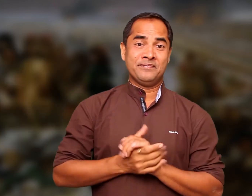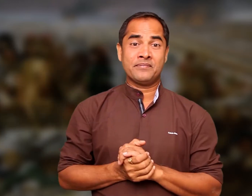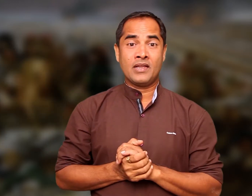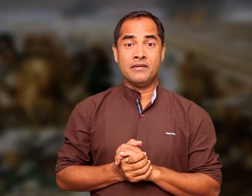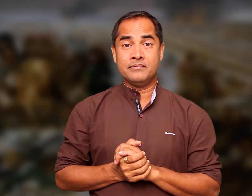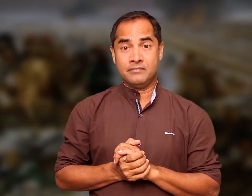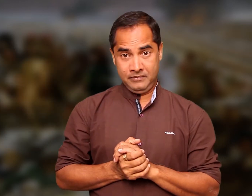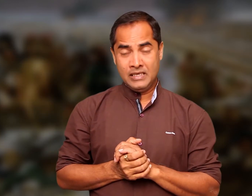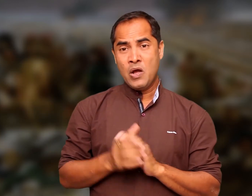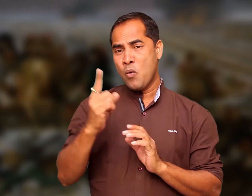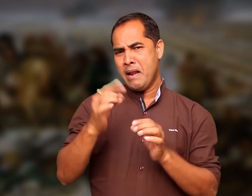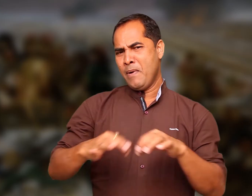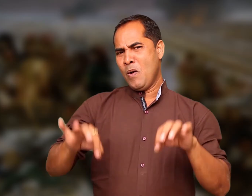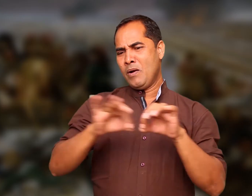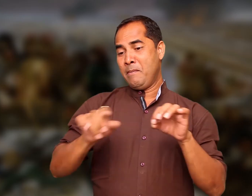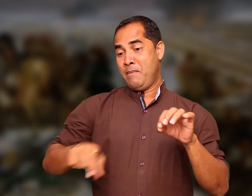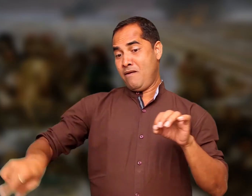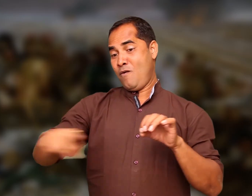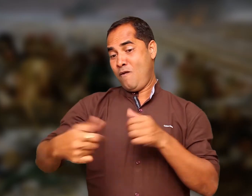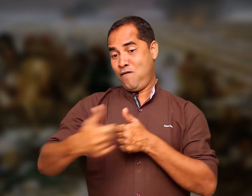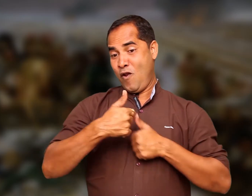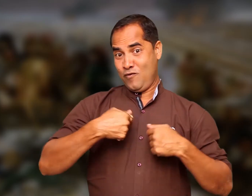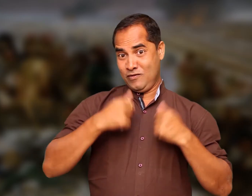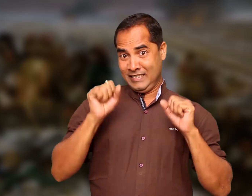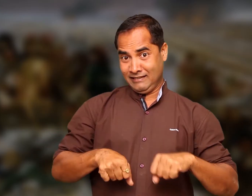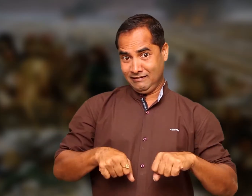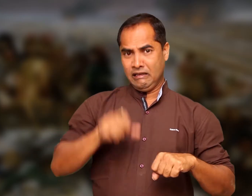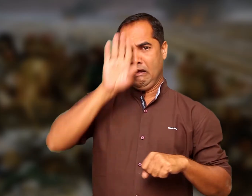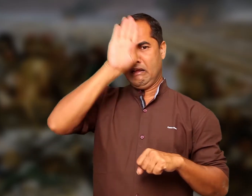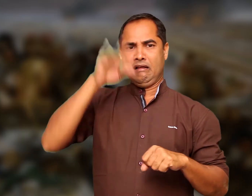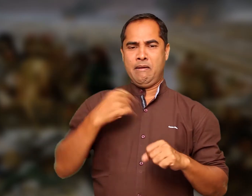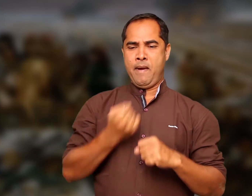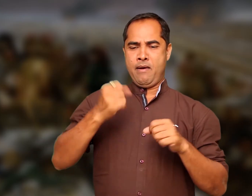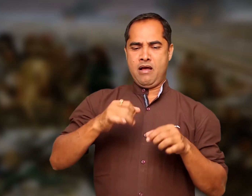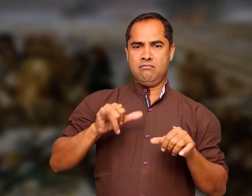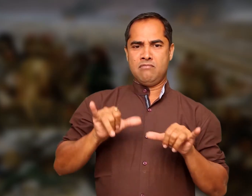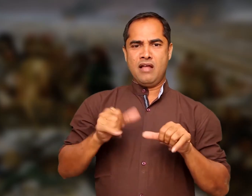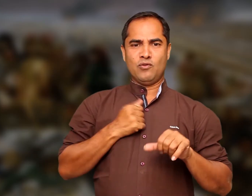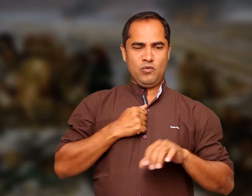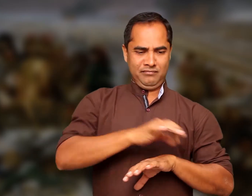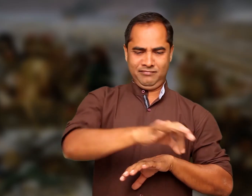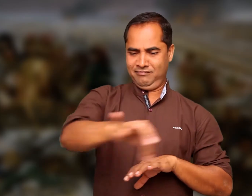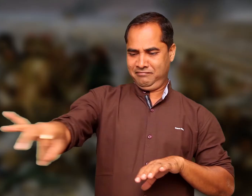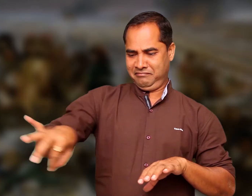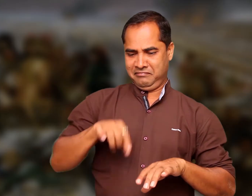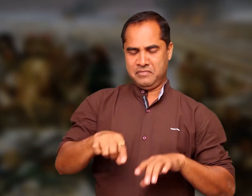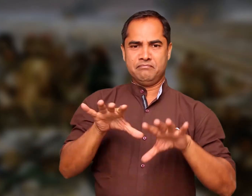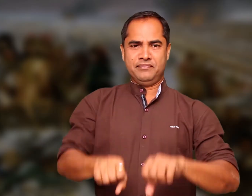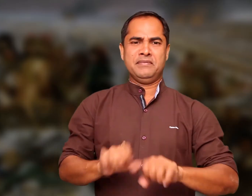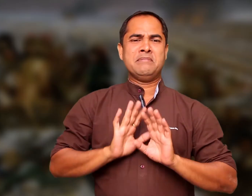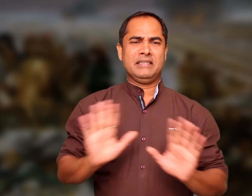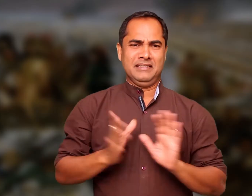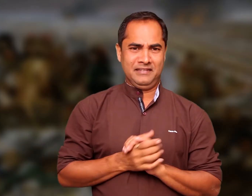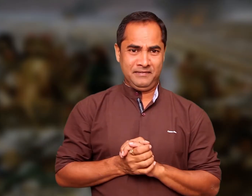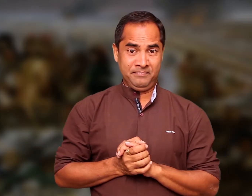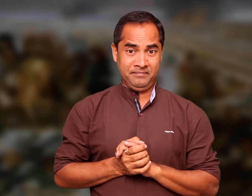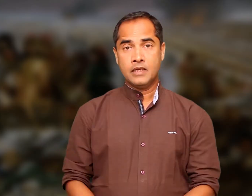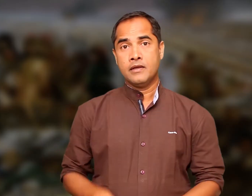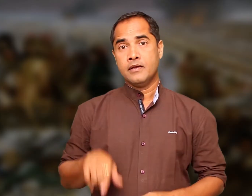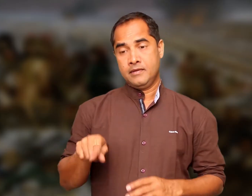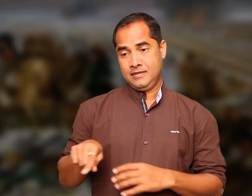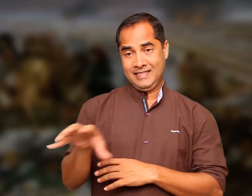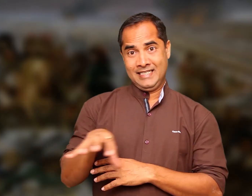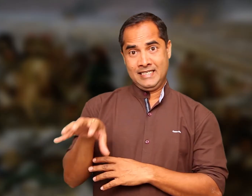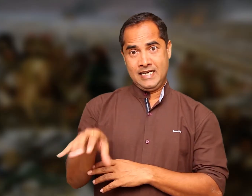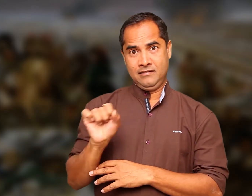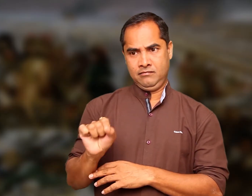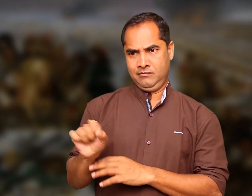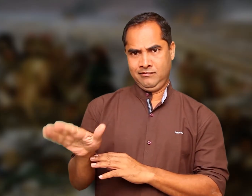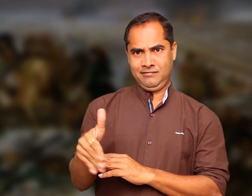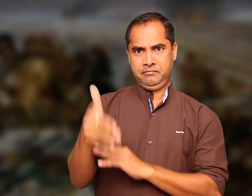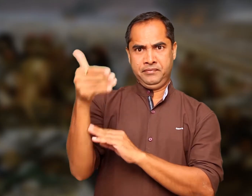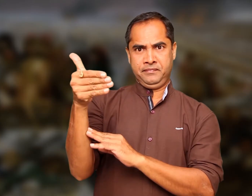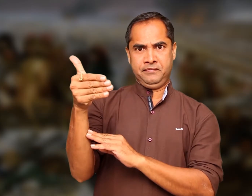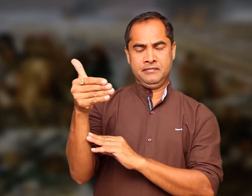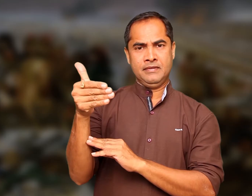factor was people and the respect for the common King. Now we would be looking